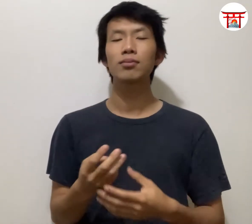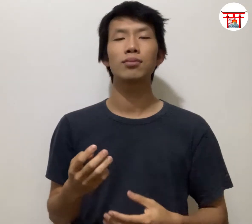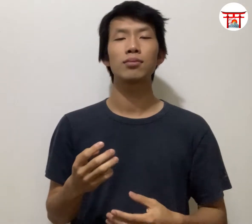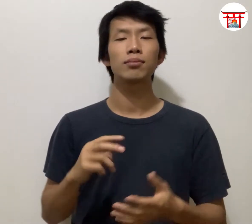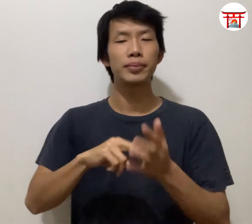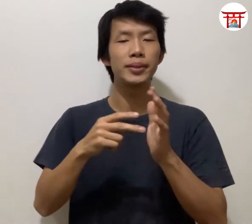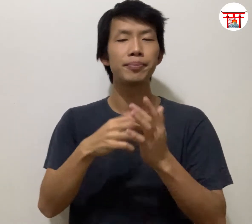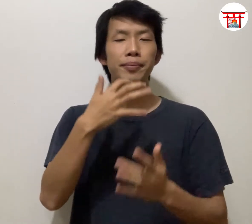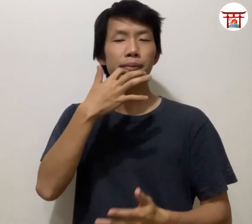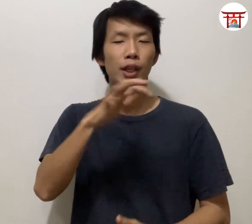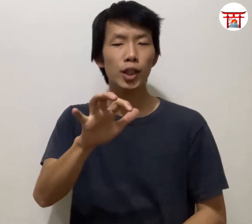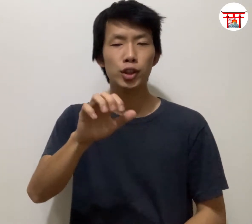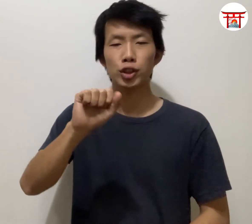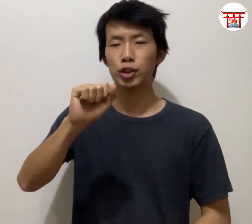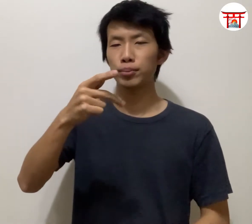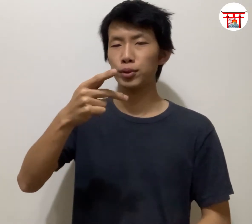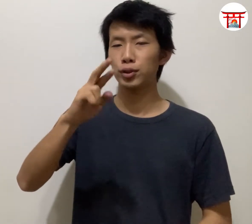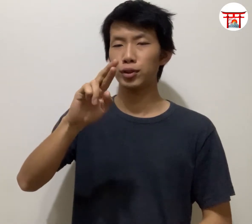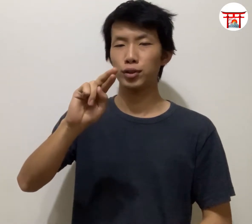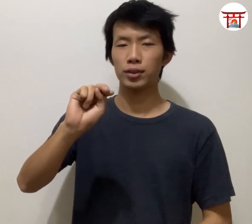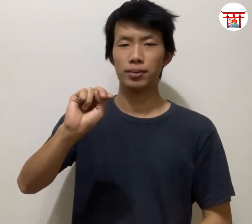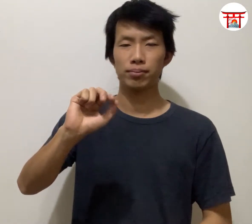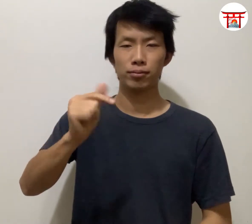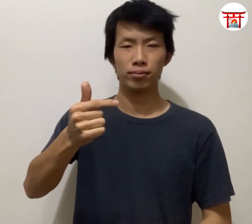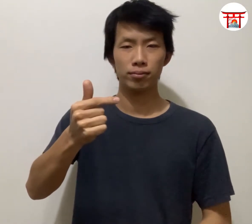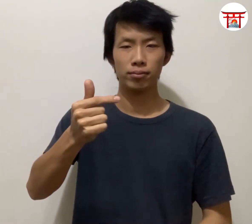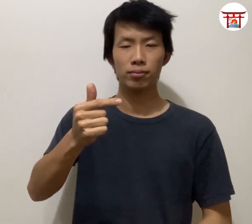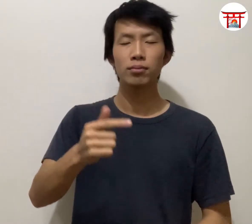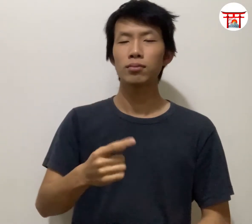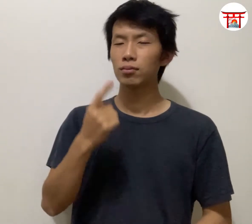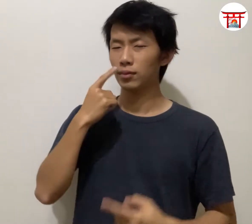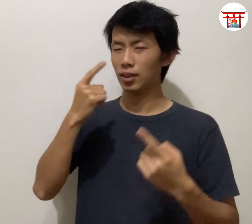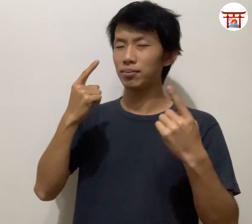Onsen means hot spring.